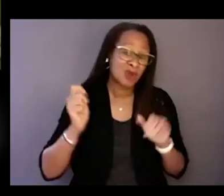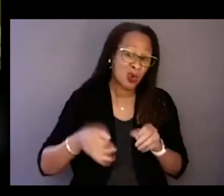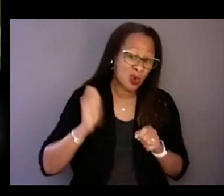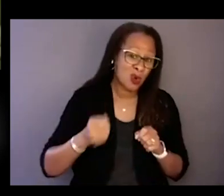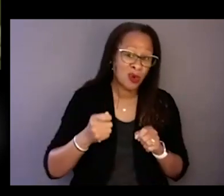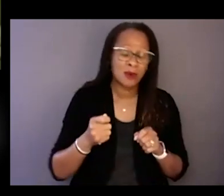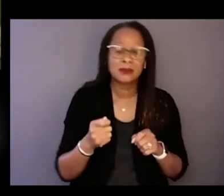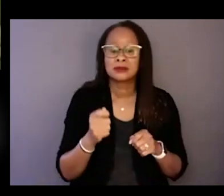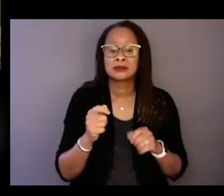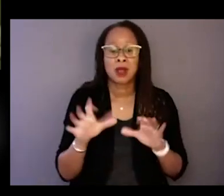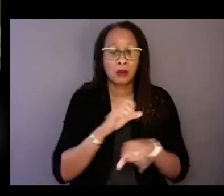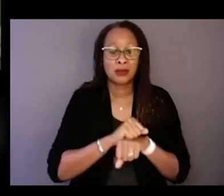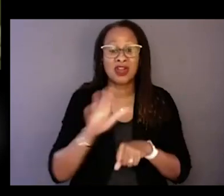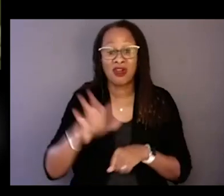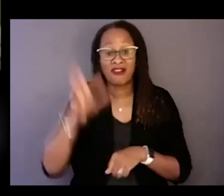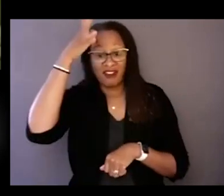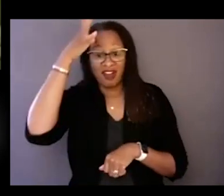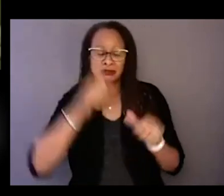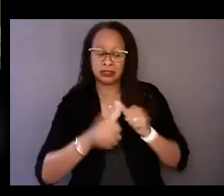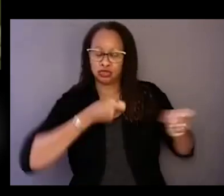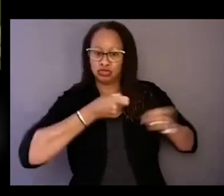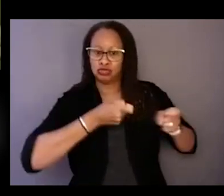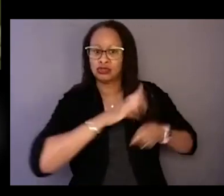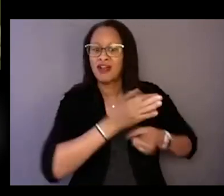Her father is still in charge of her finances.